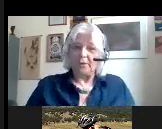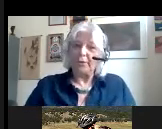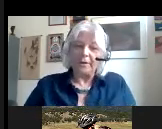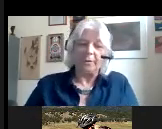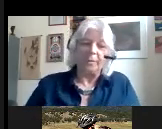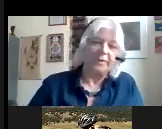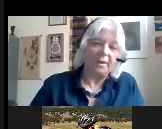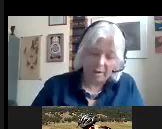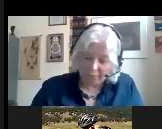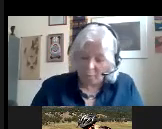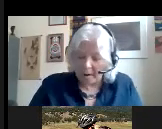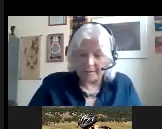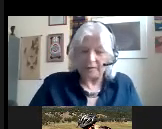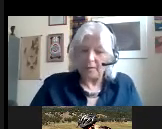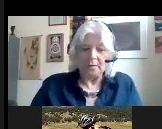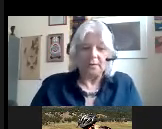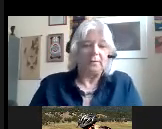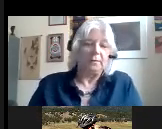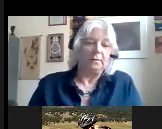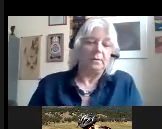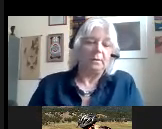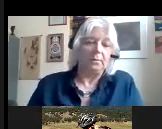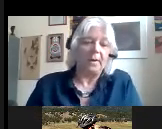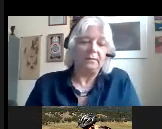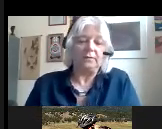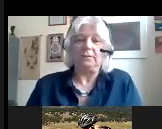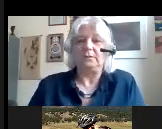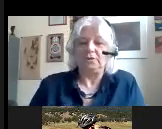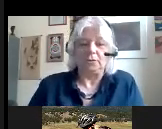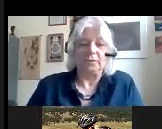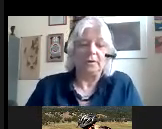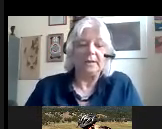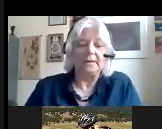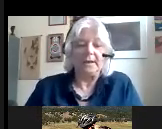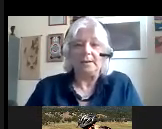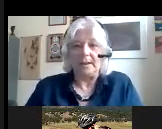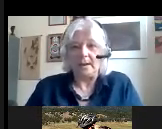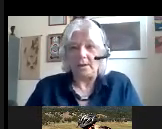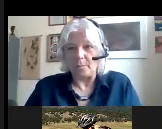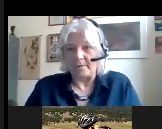33% of whites children attend a low poverty